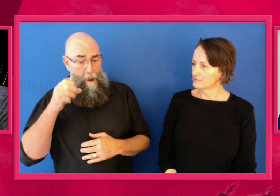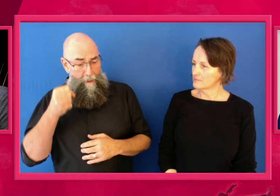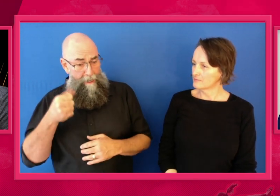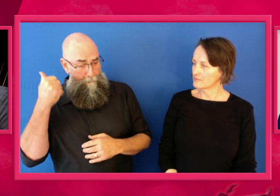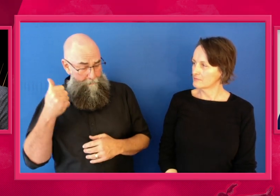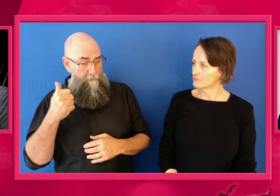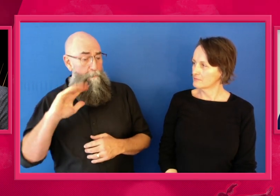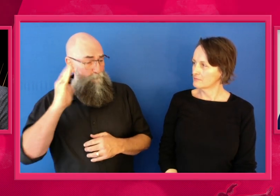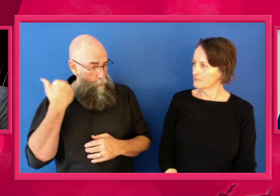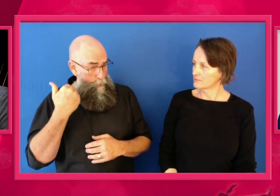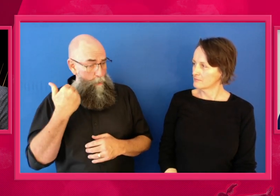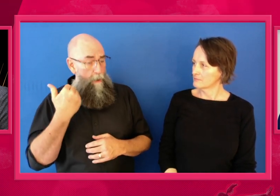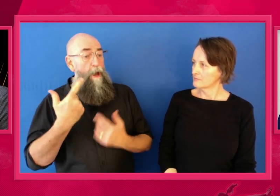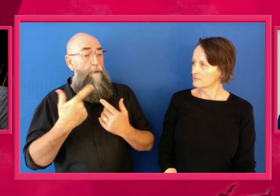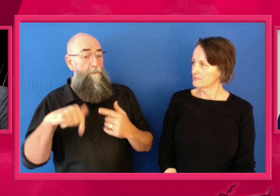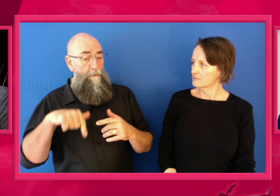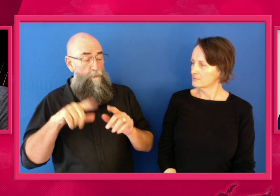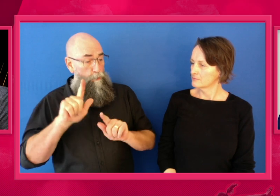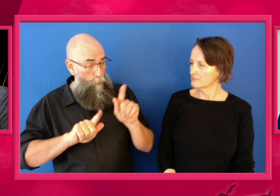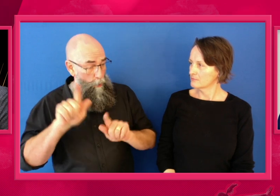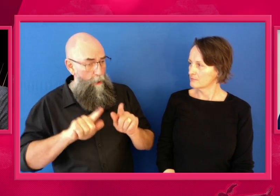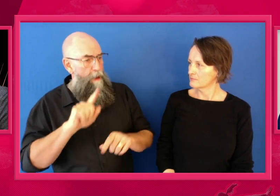describe the experience, that, in the village that you're in right now?